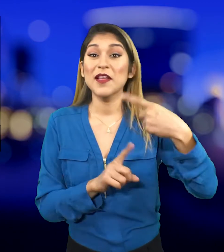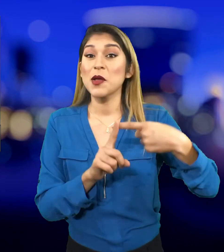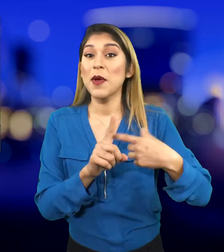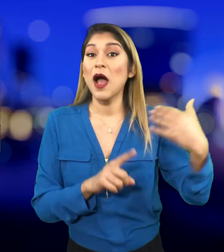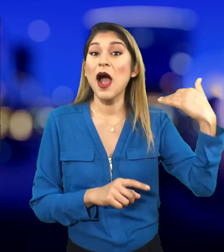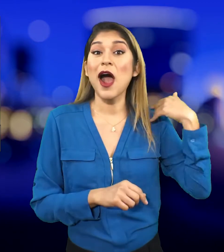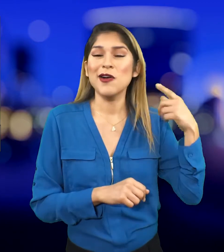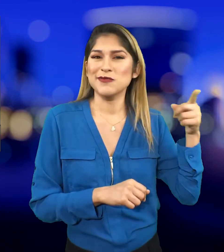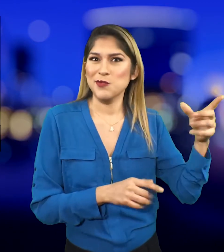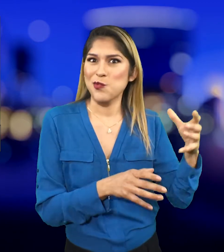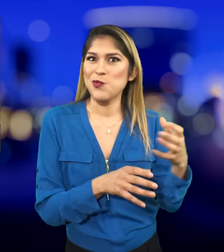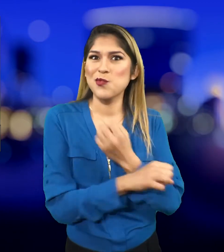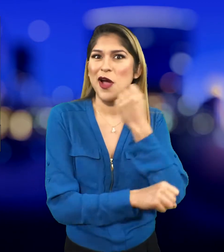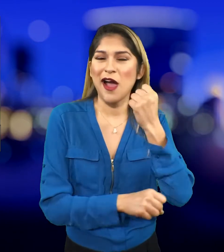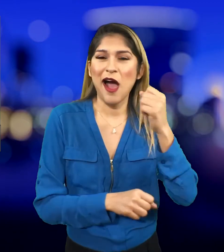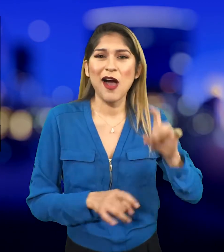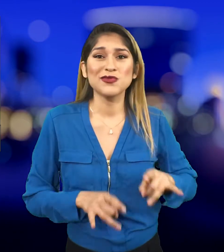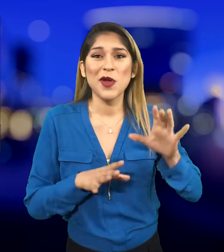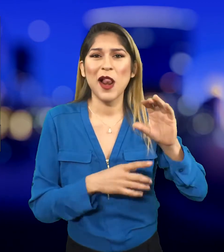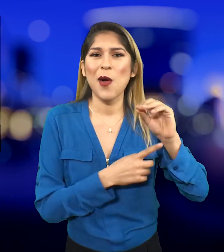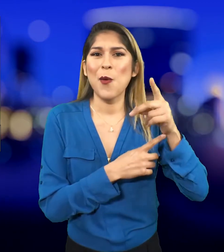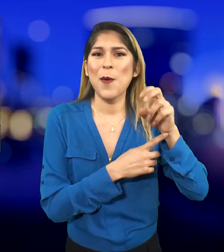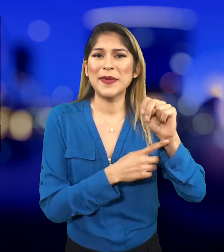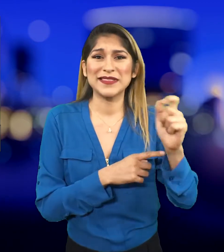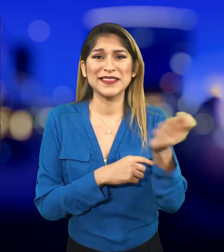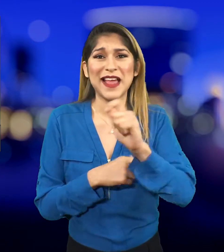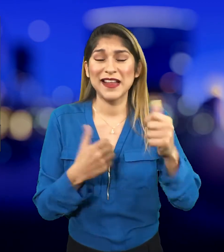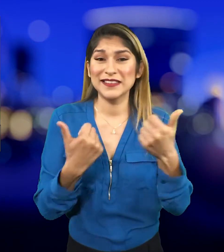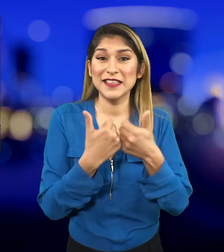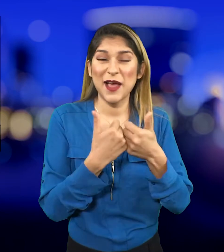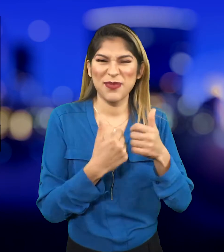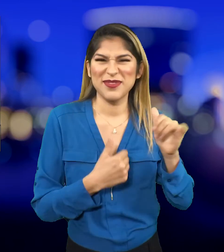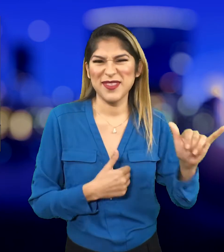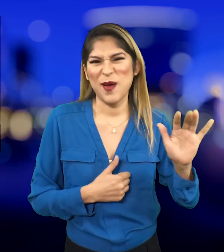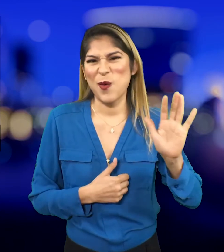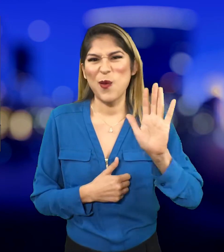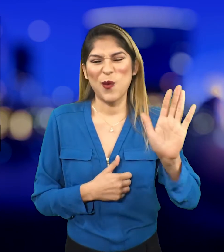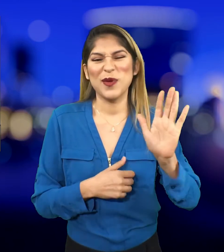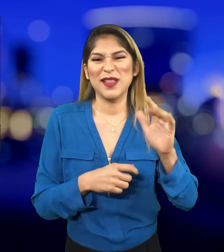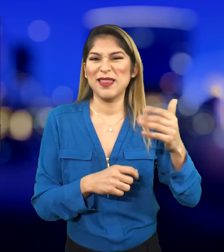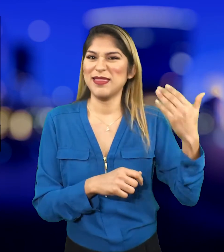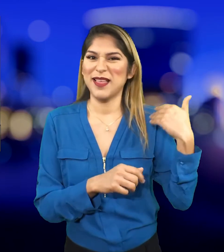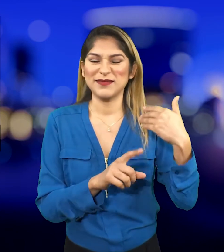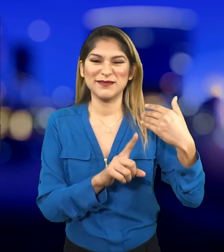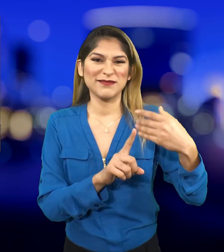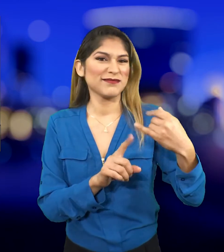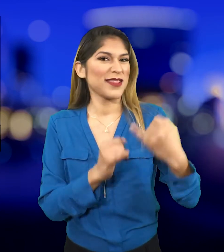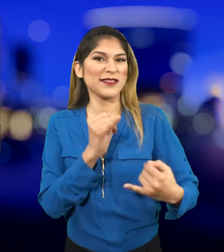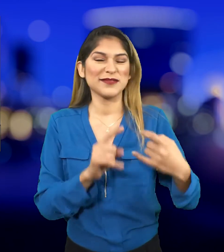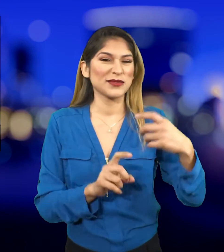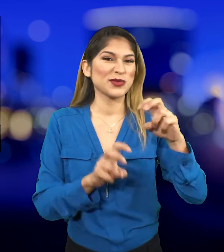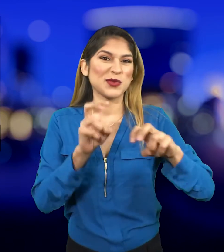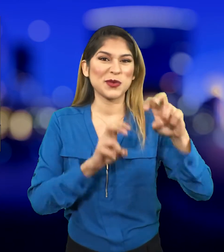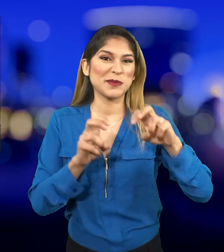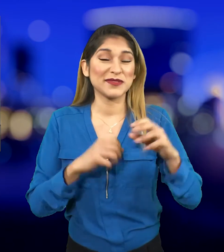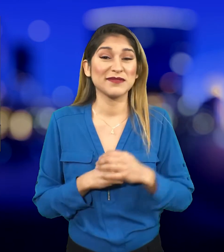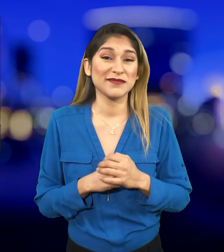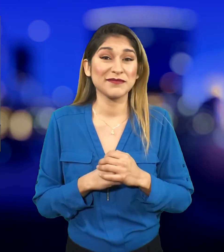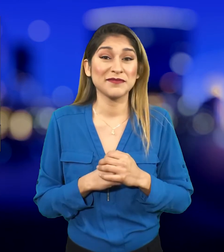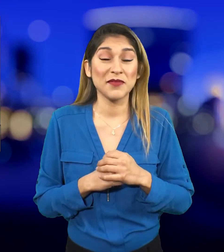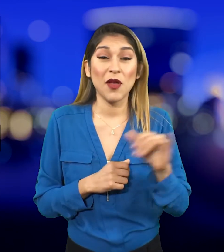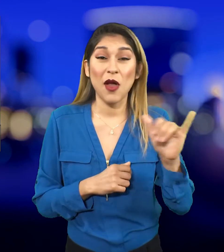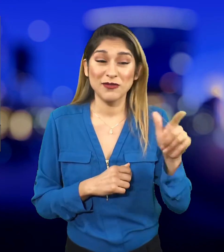Williams' last tournament was 11 months ago when she won the Australian Open.